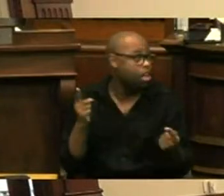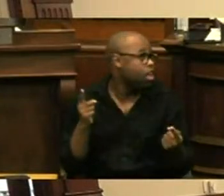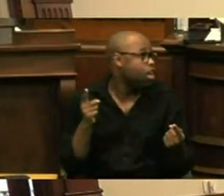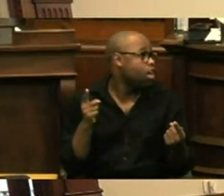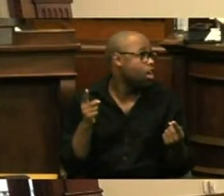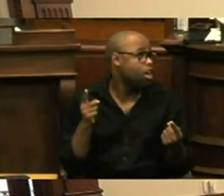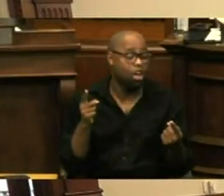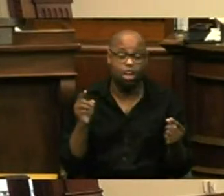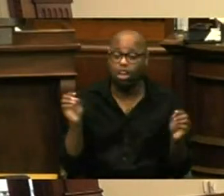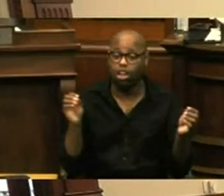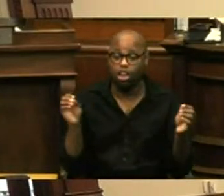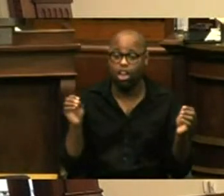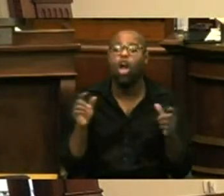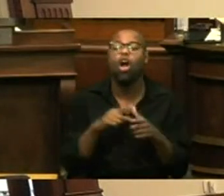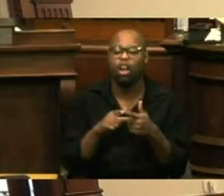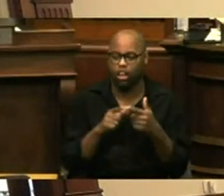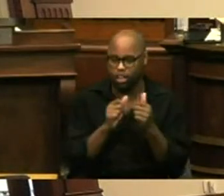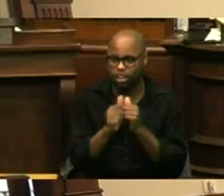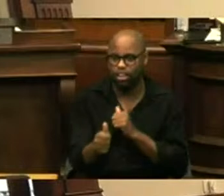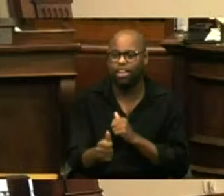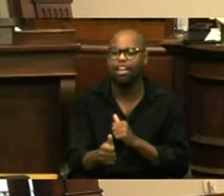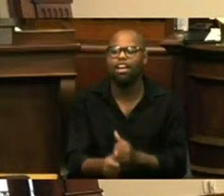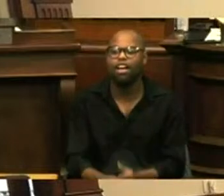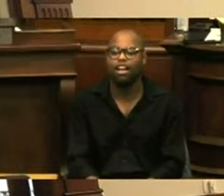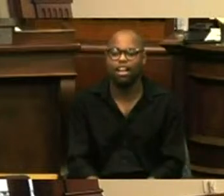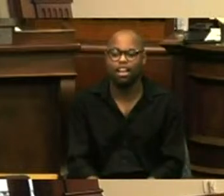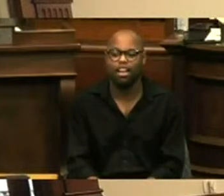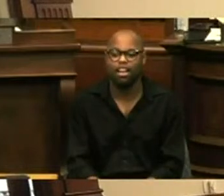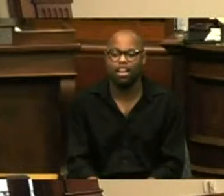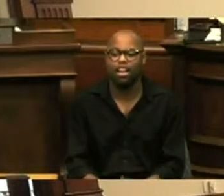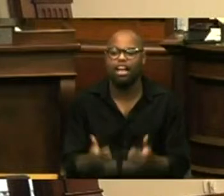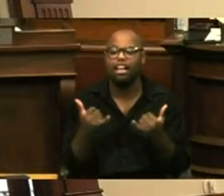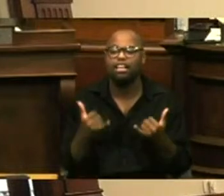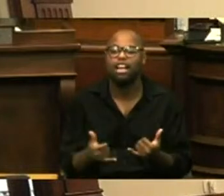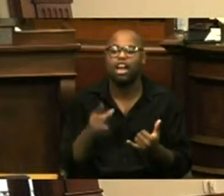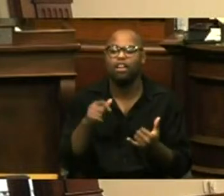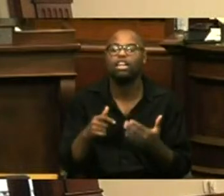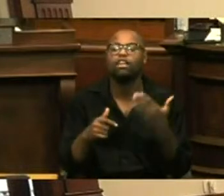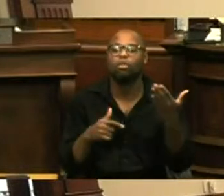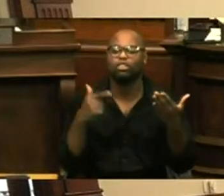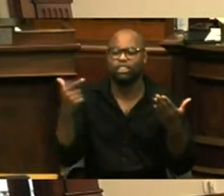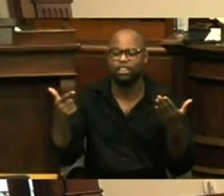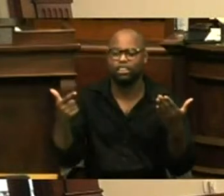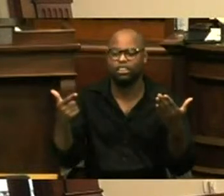in favor? I we vote. Any